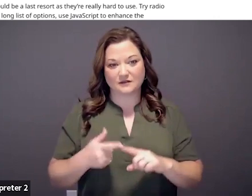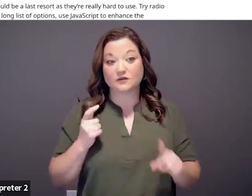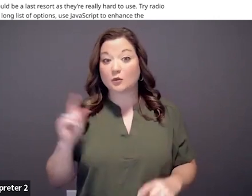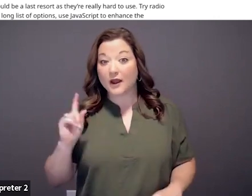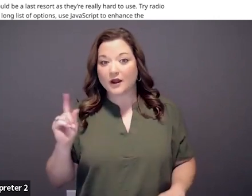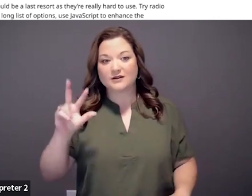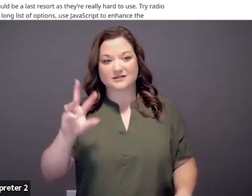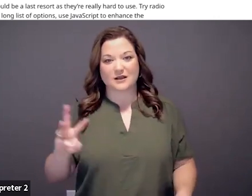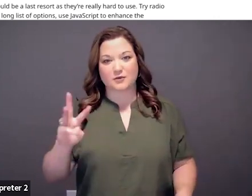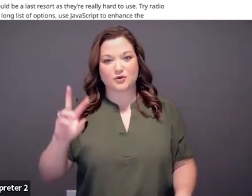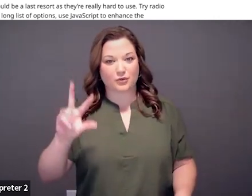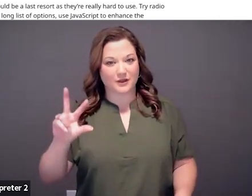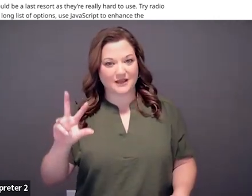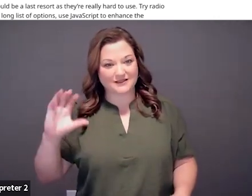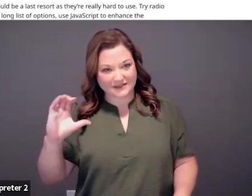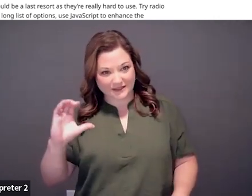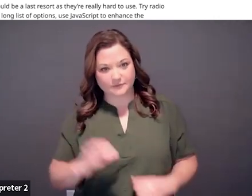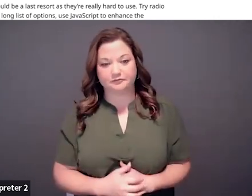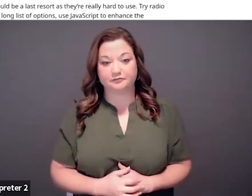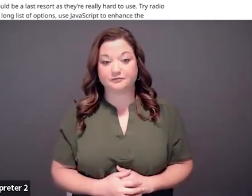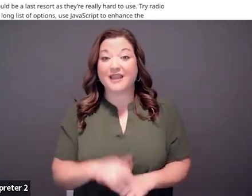Number one, every input needs a label.